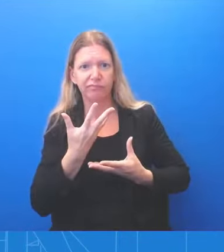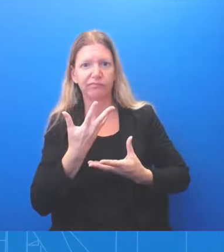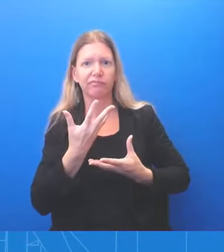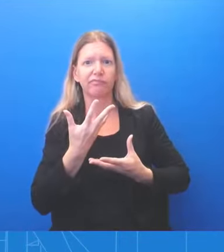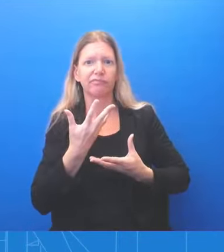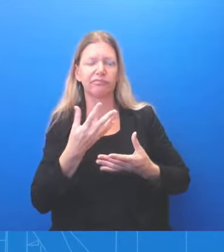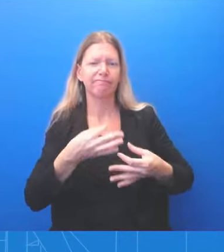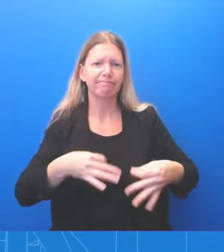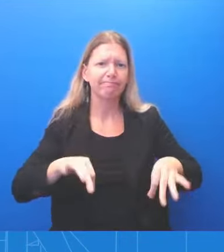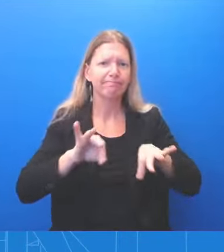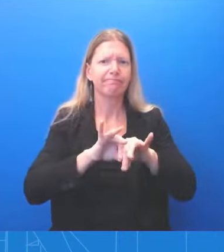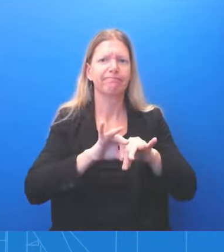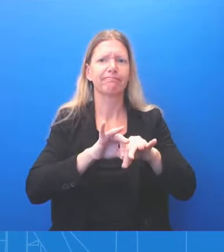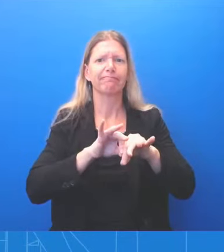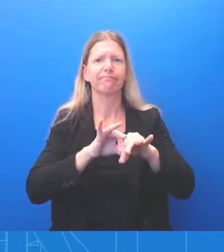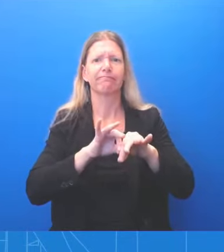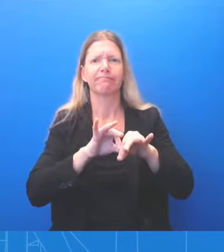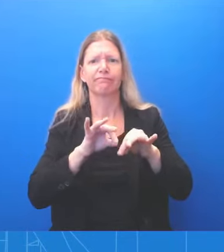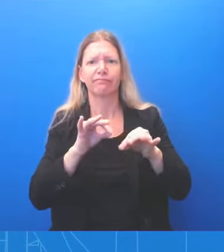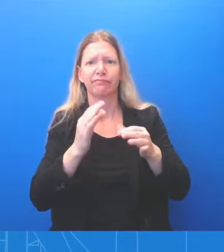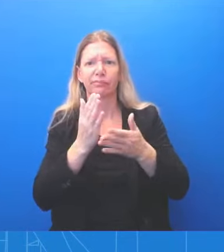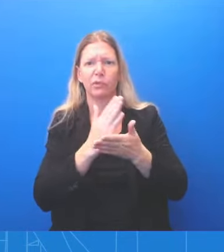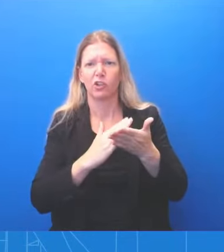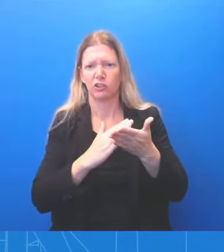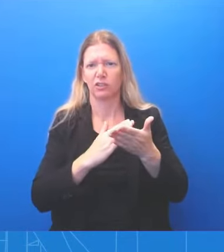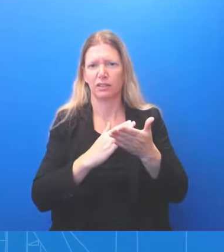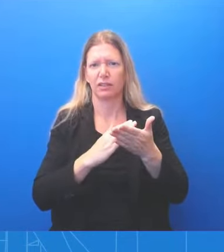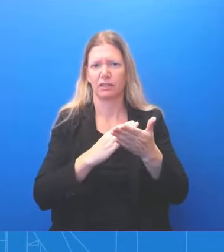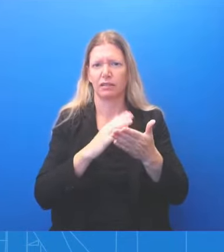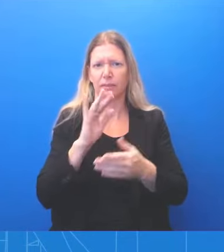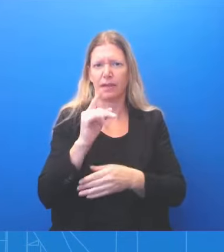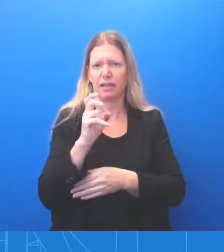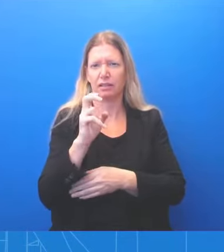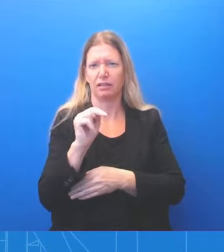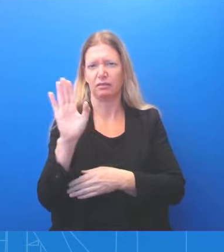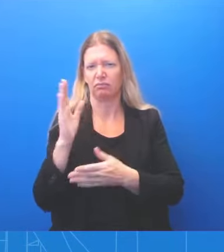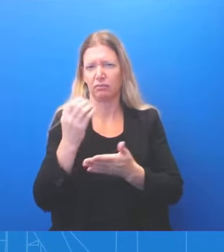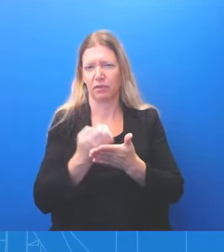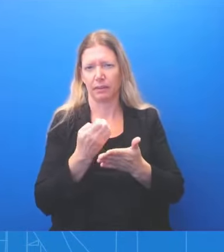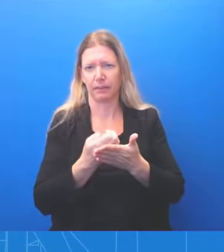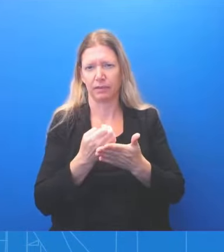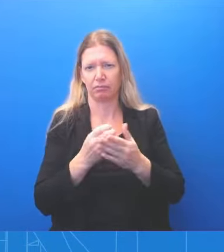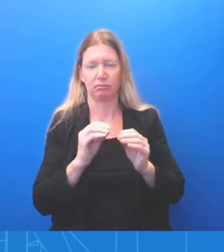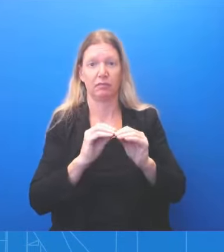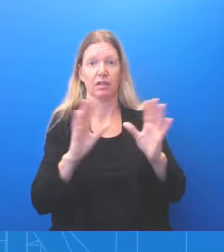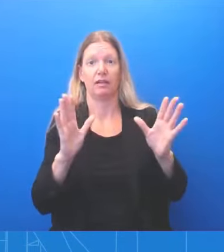historical pieces of legislation that had led to unemployment being under 4 percent,